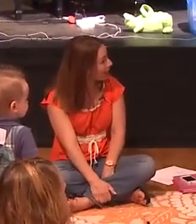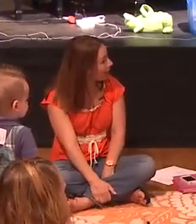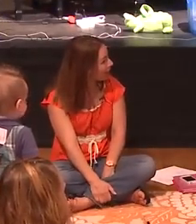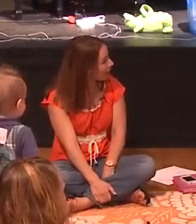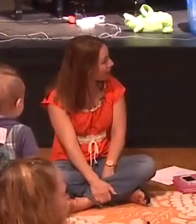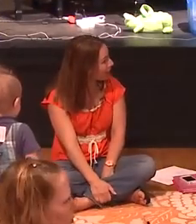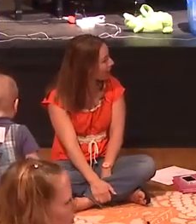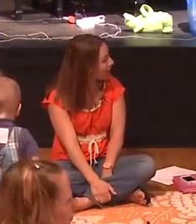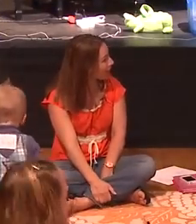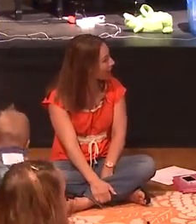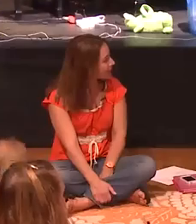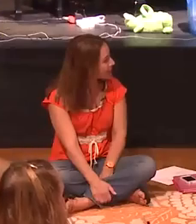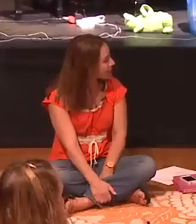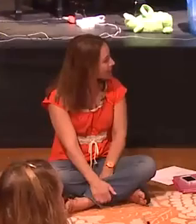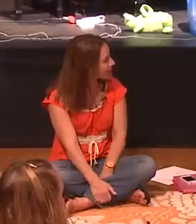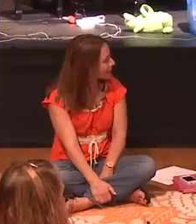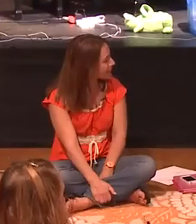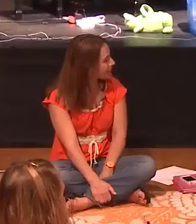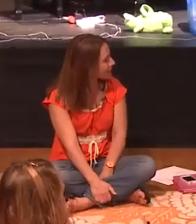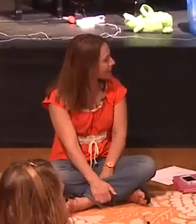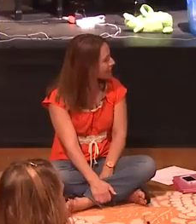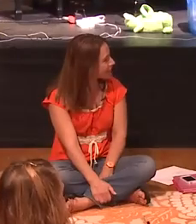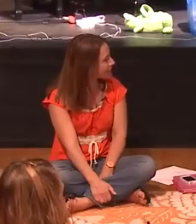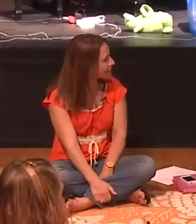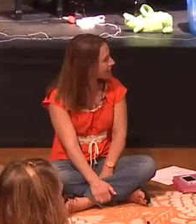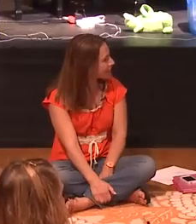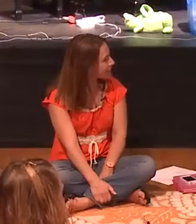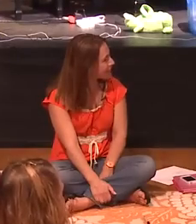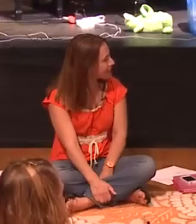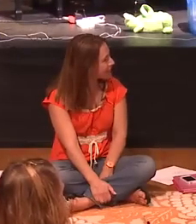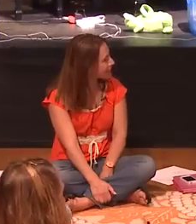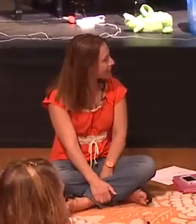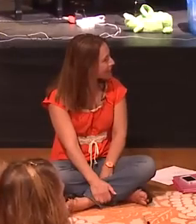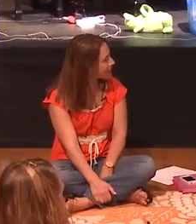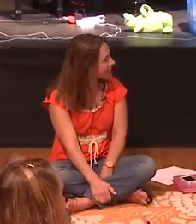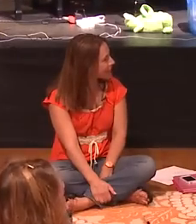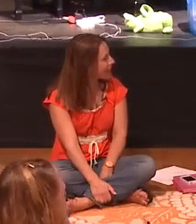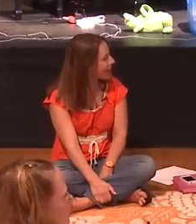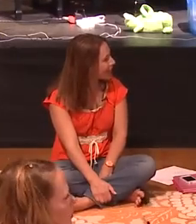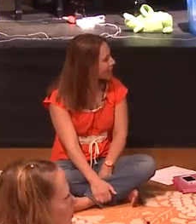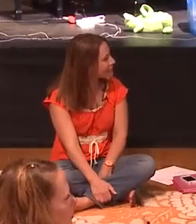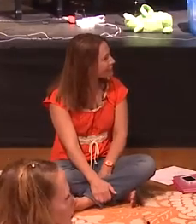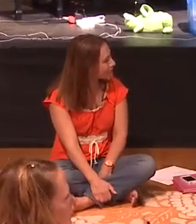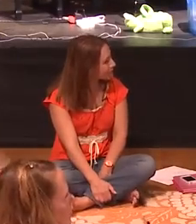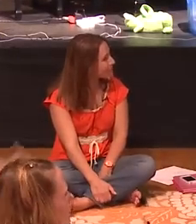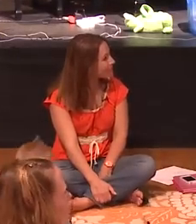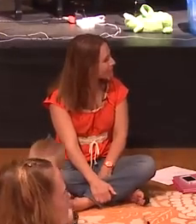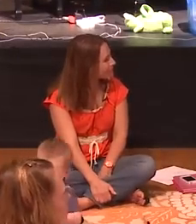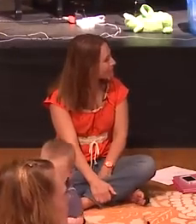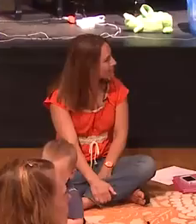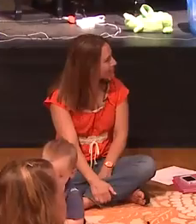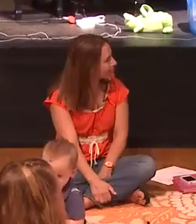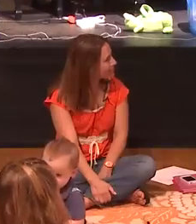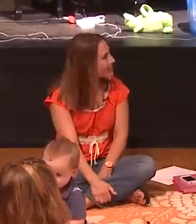So I started signing kind of to communicate with the kids.